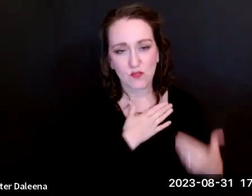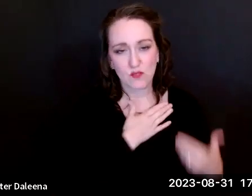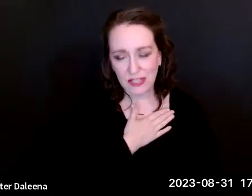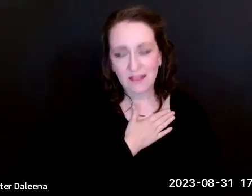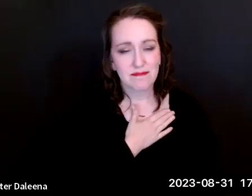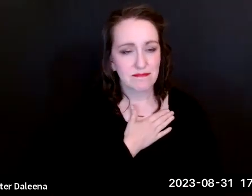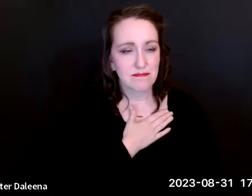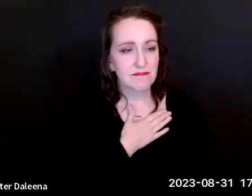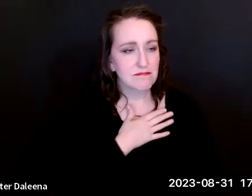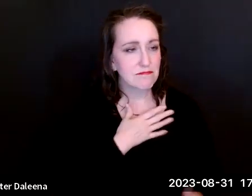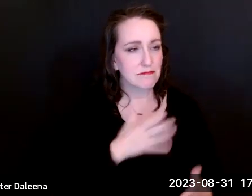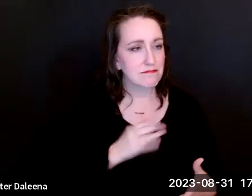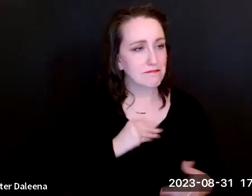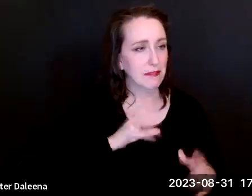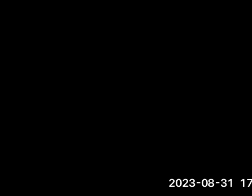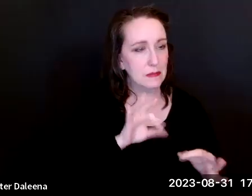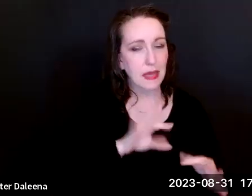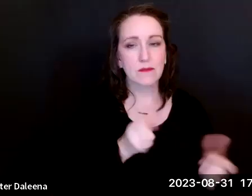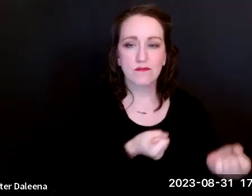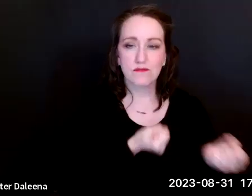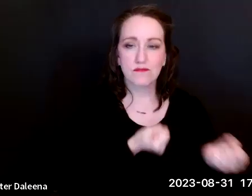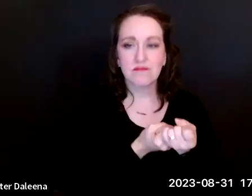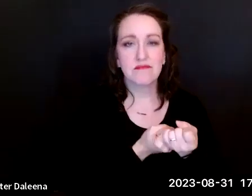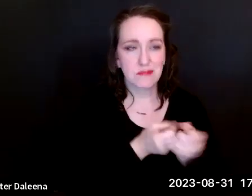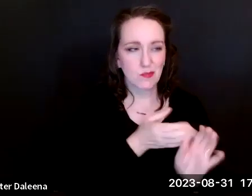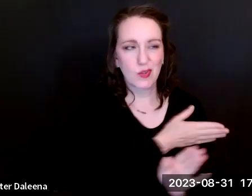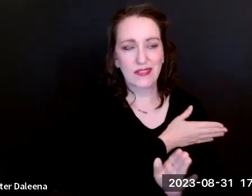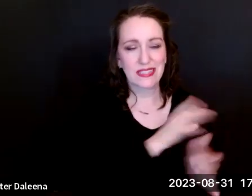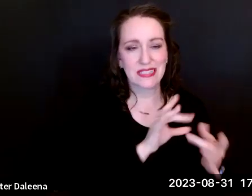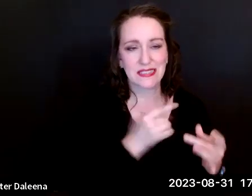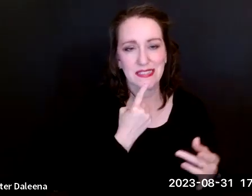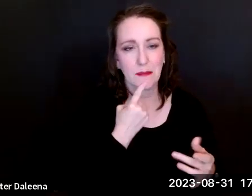the lead back um I'd like to support what was previously stated about the billing piece I